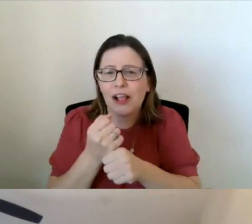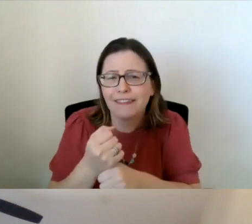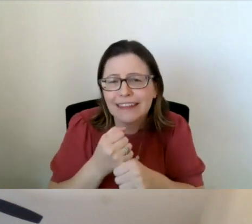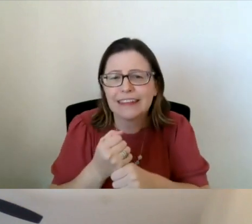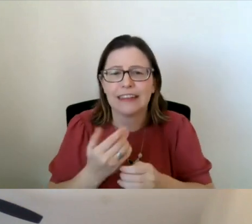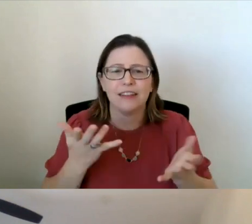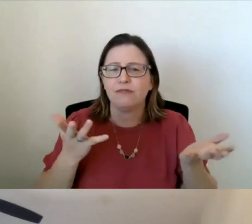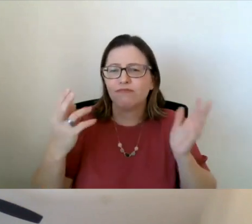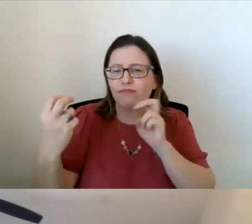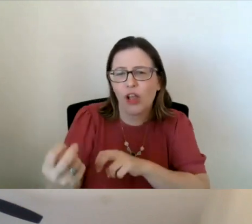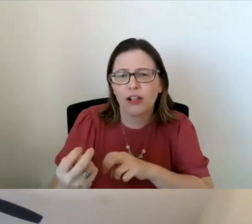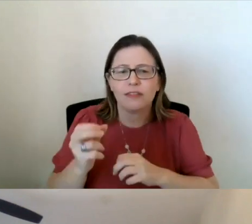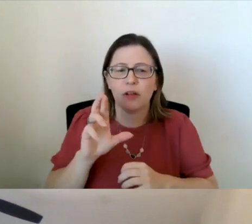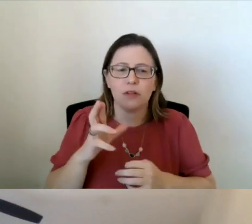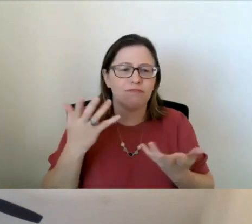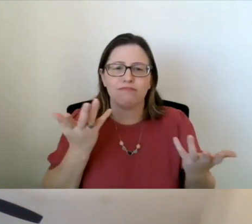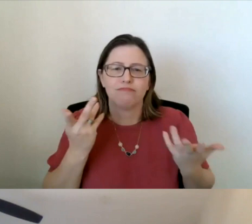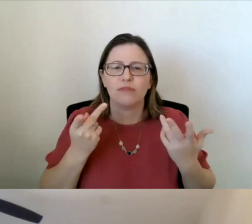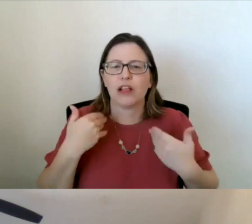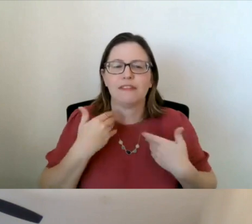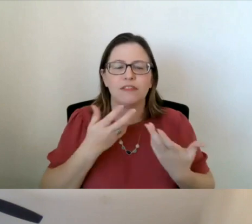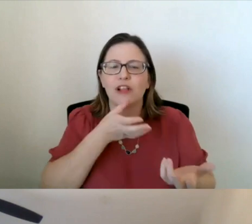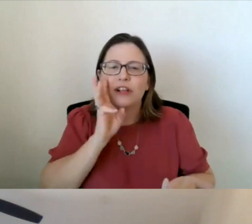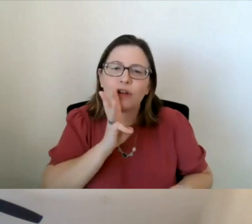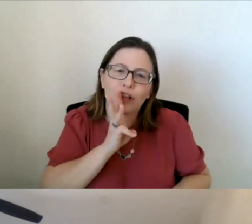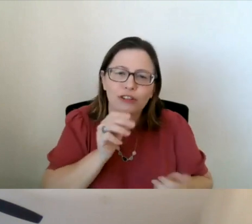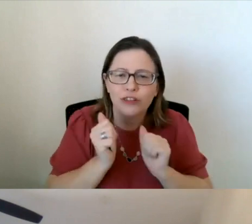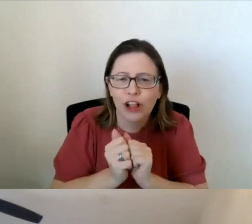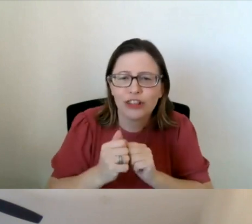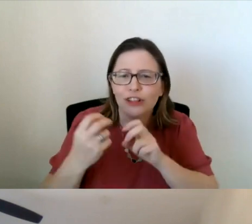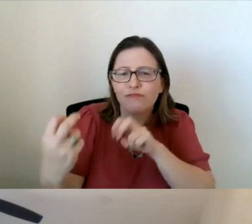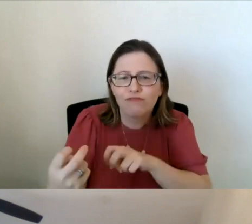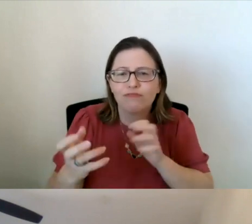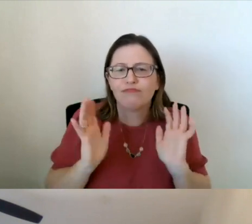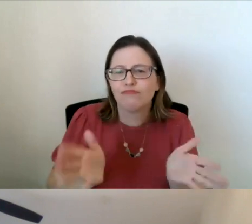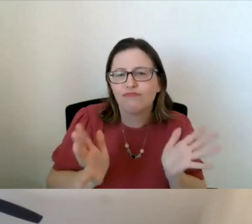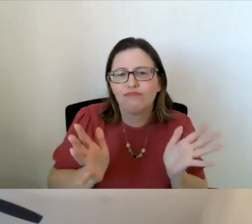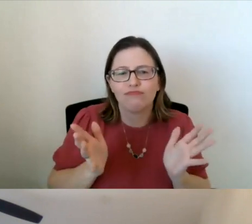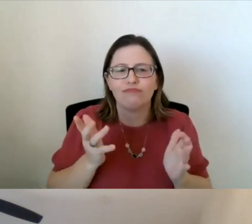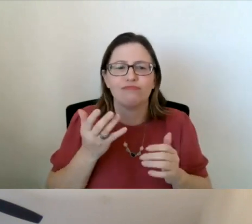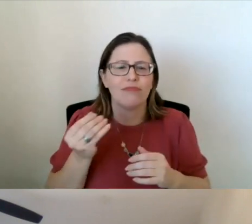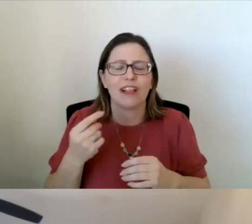Maybe after school bring some coffee. Sit and have a discussion or drink water together and again,